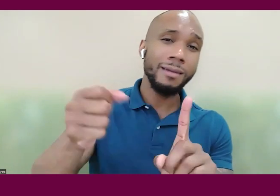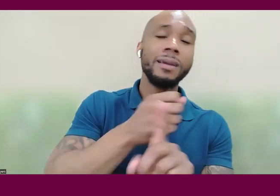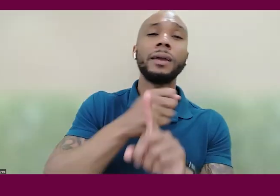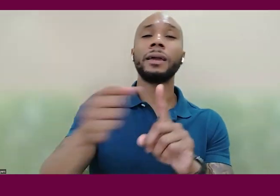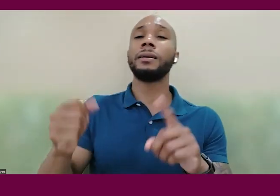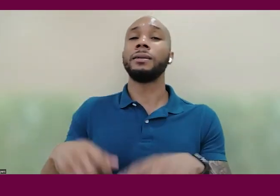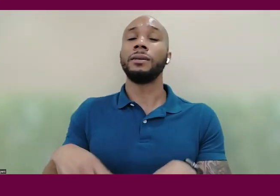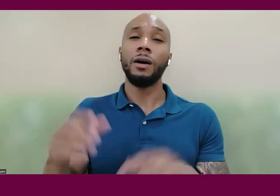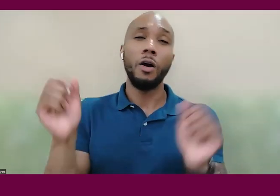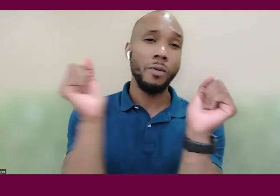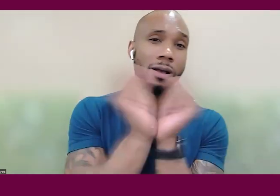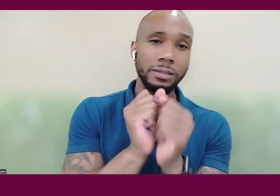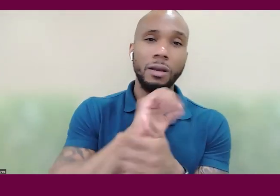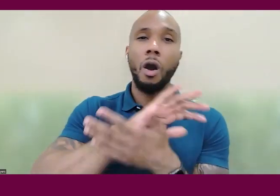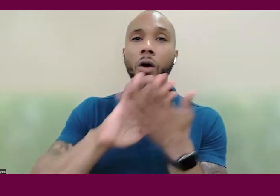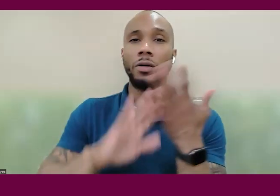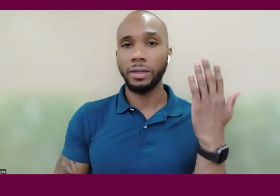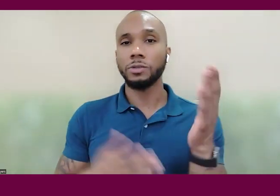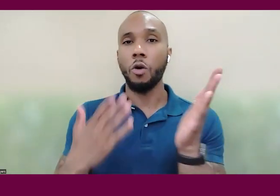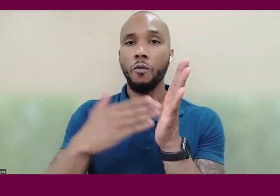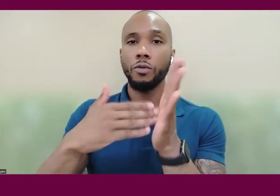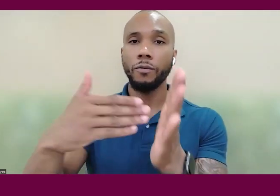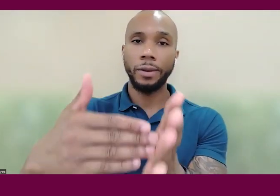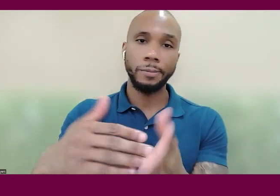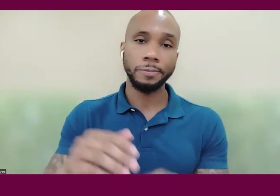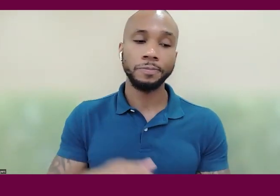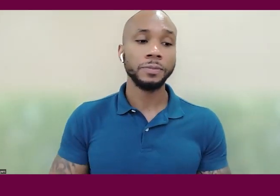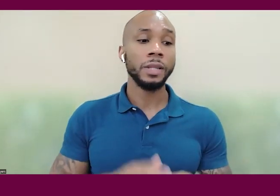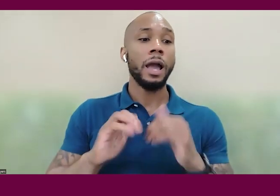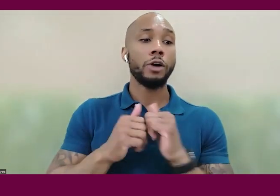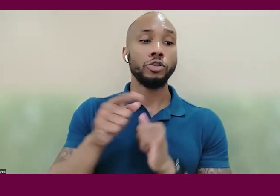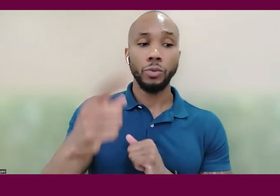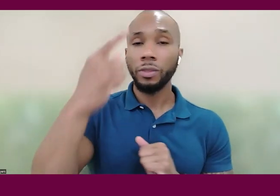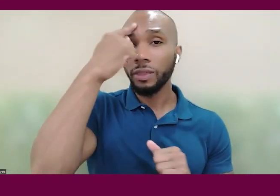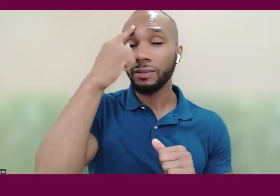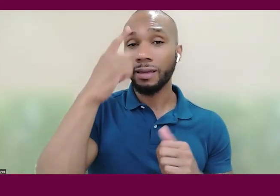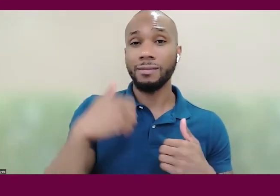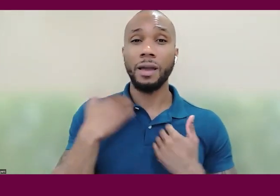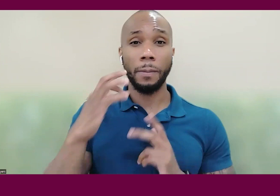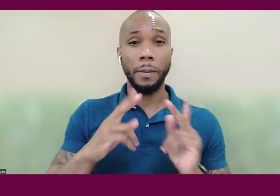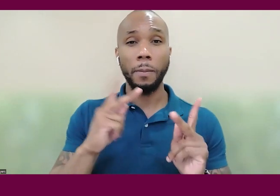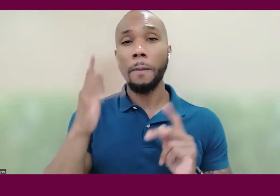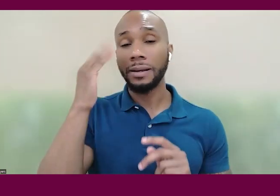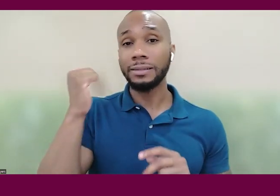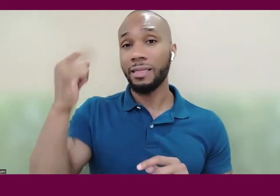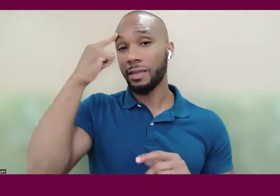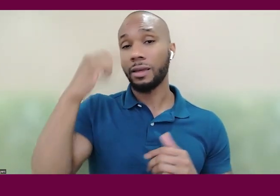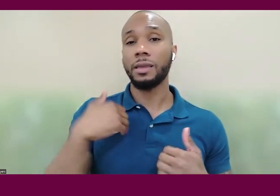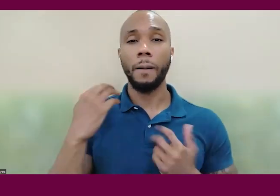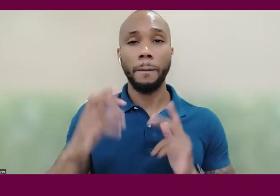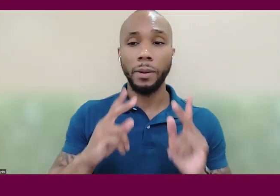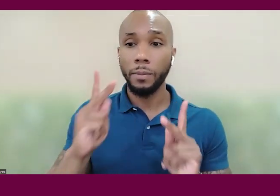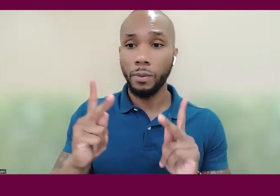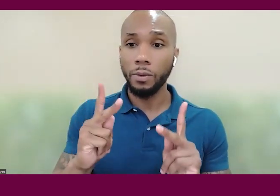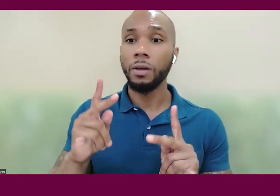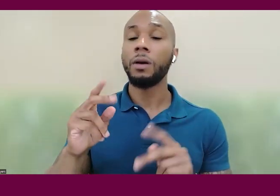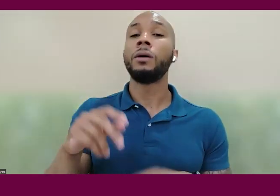Lorrell Kilpatrick: Arrested, all of that. Ashley Inkumsah: ... over and over again. How do you think that young people, because I think that young people are the people who